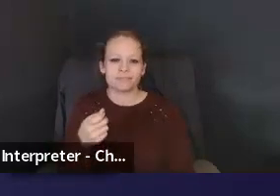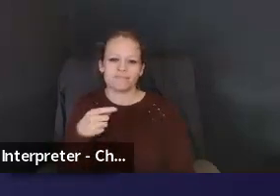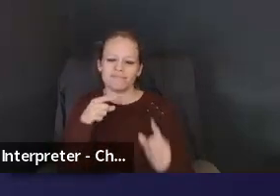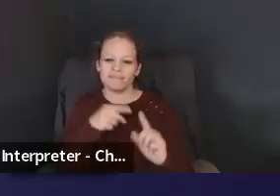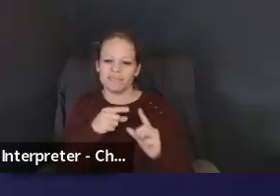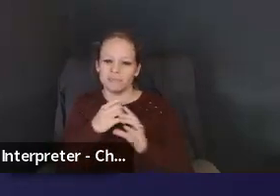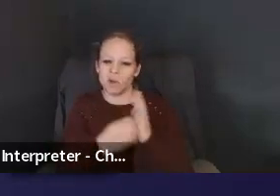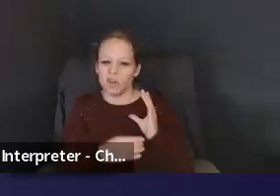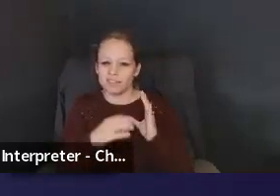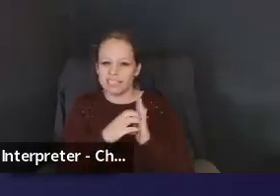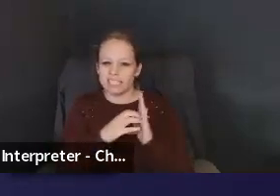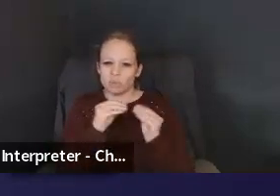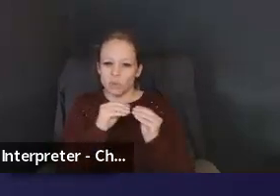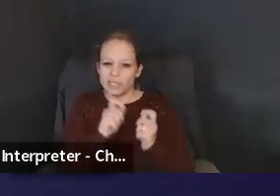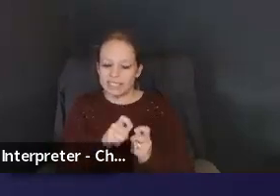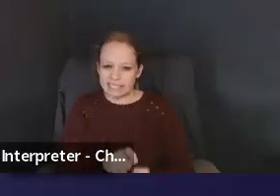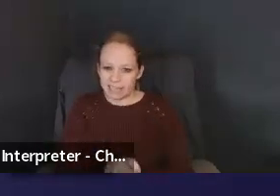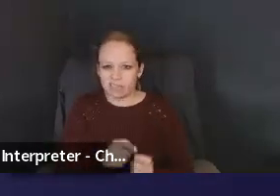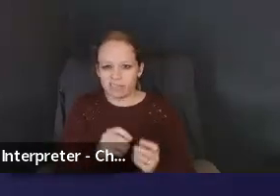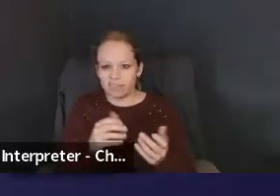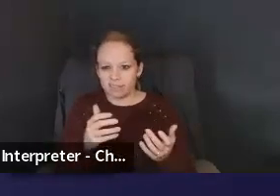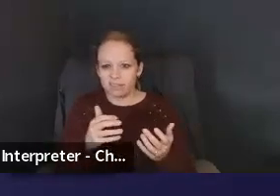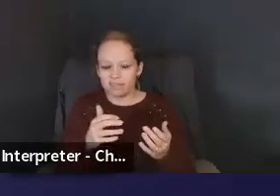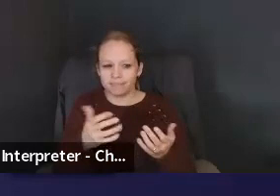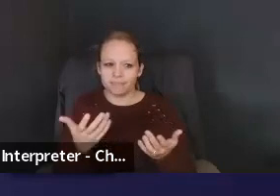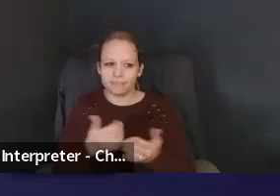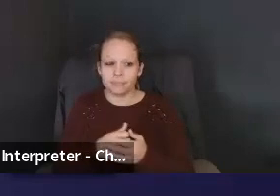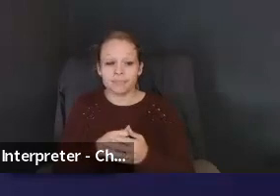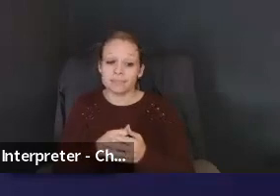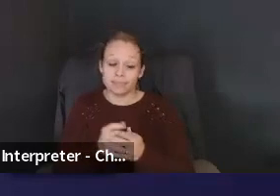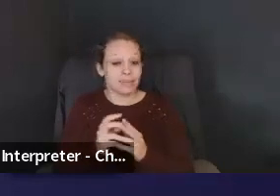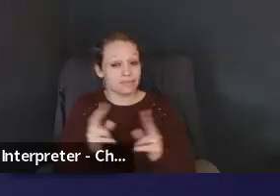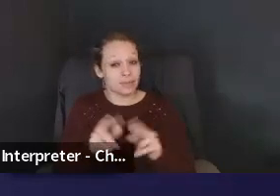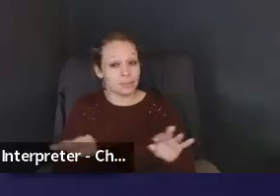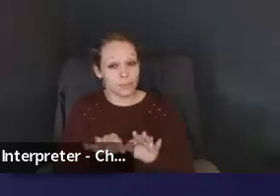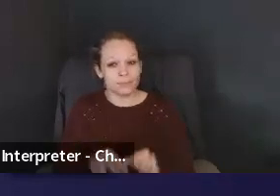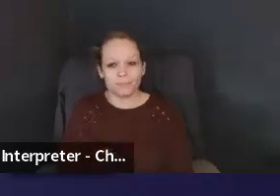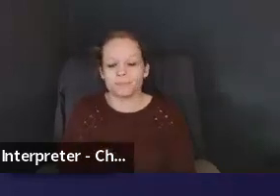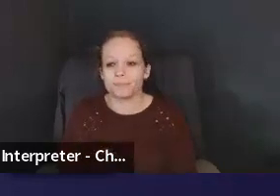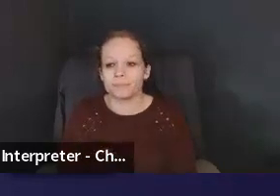the detail side of things. But, it's very very important. Dr. Gooden: And it's where you learn